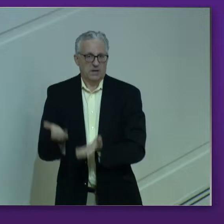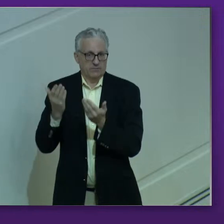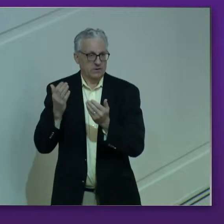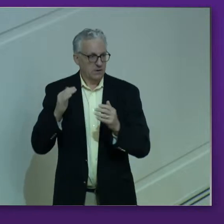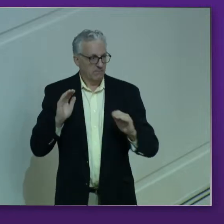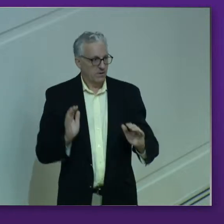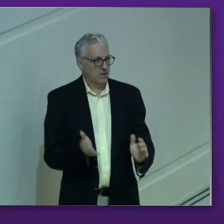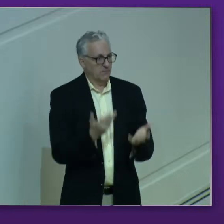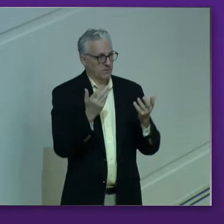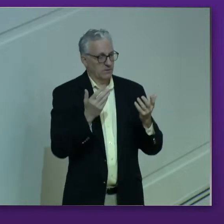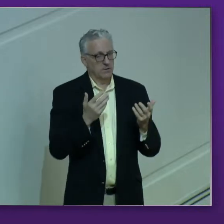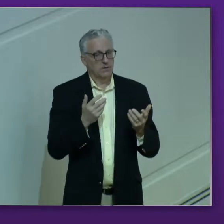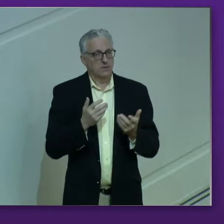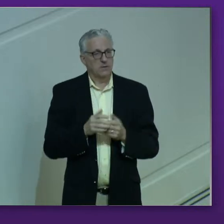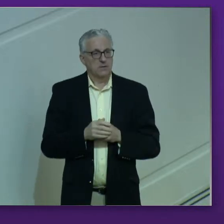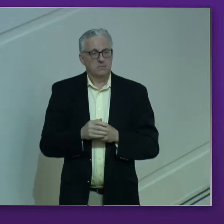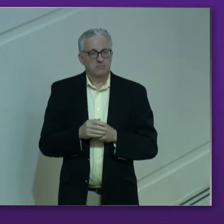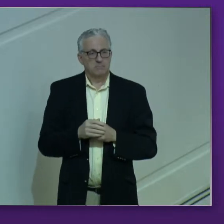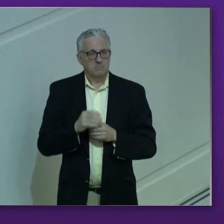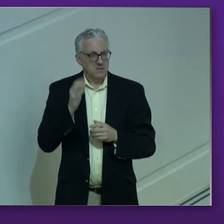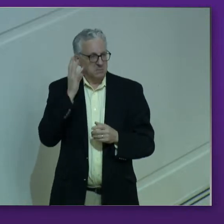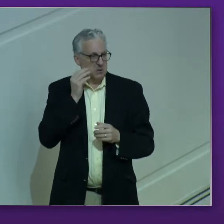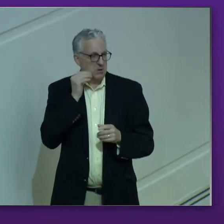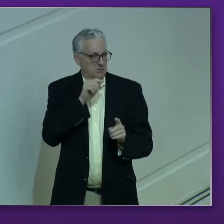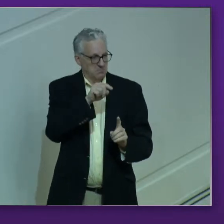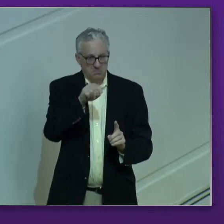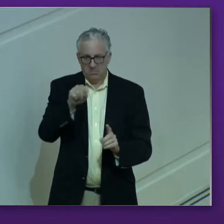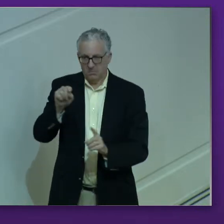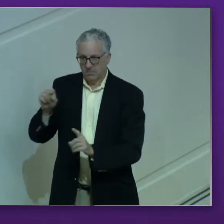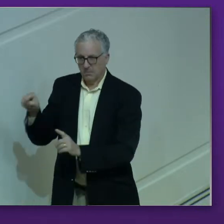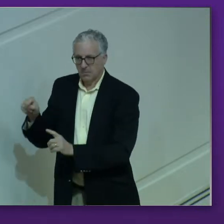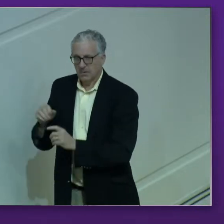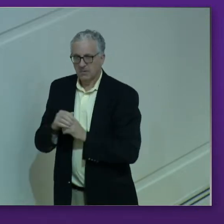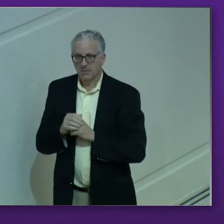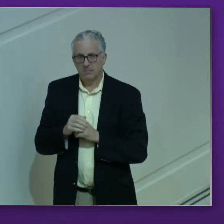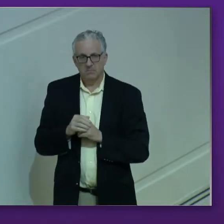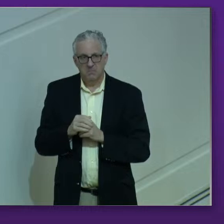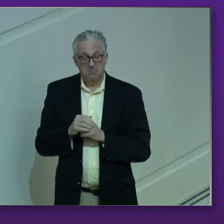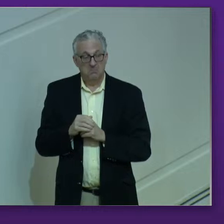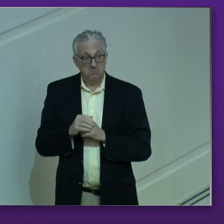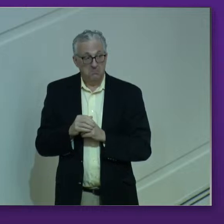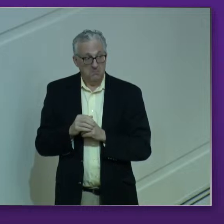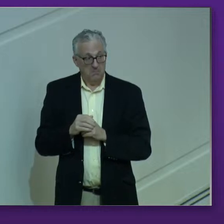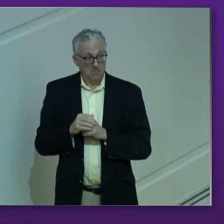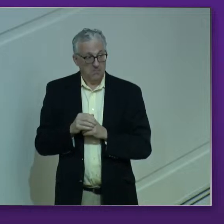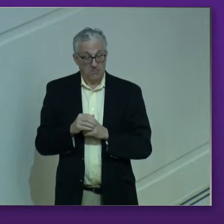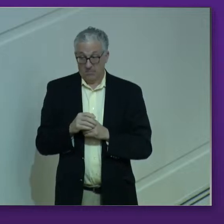HAVE UPLIFTED AND WE WILL UPLIFT CERTAIN EXPERIENCES I